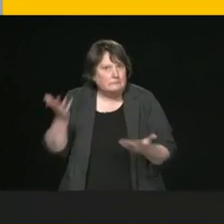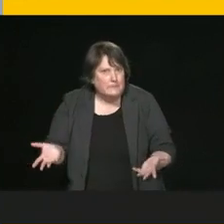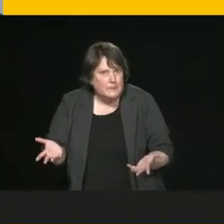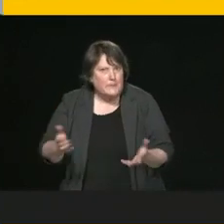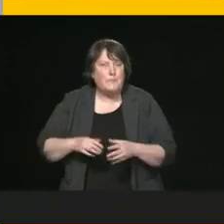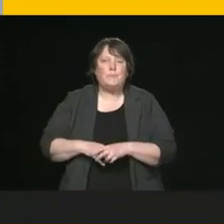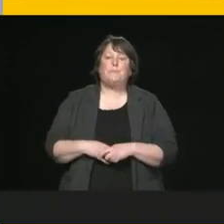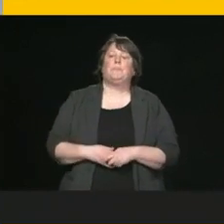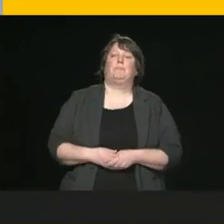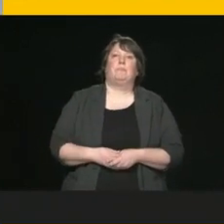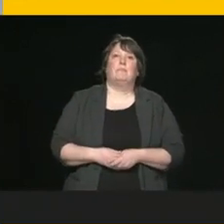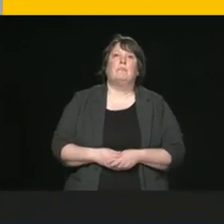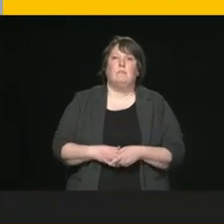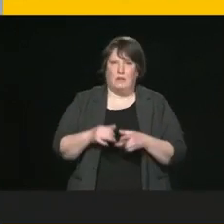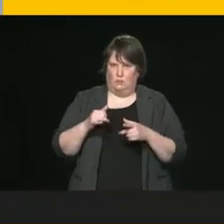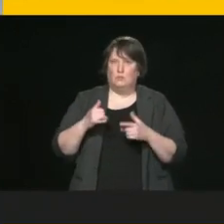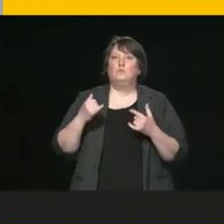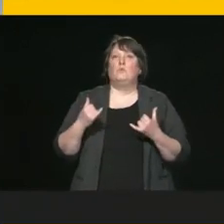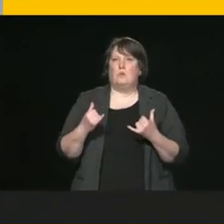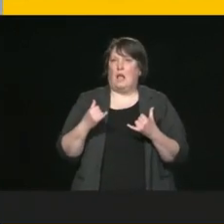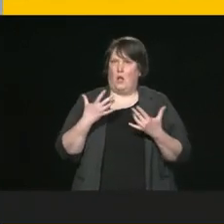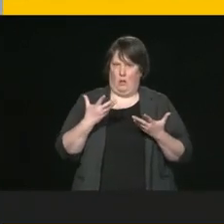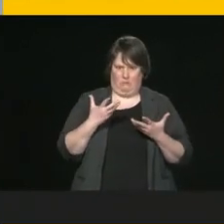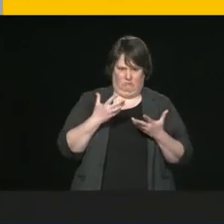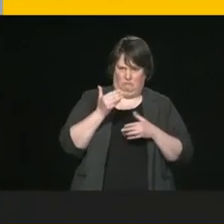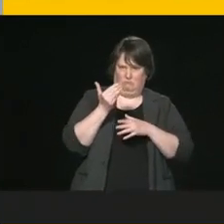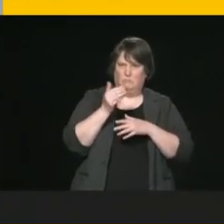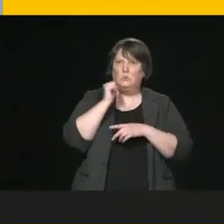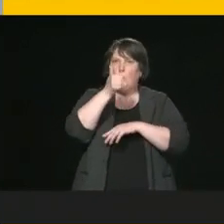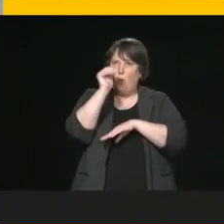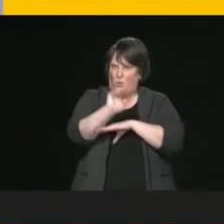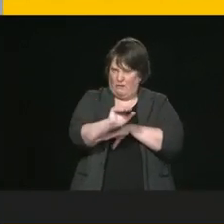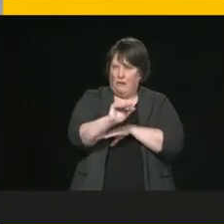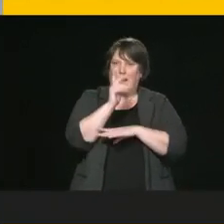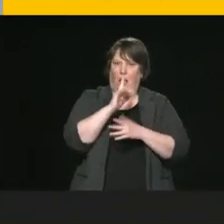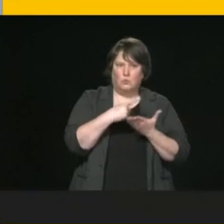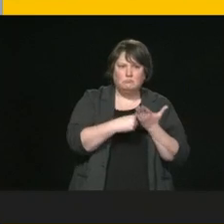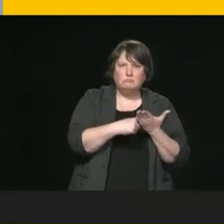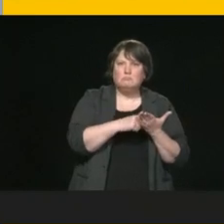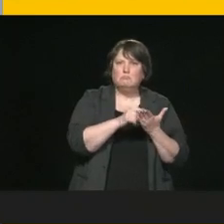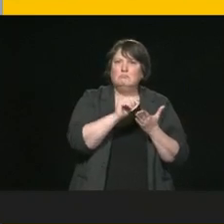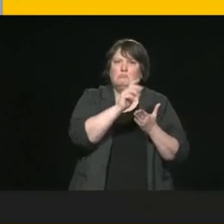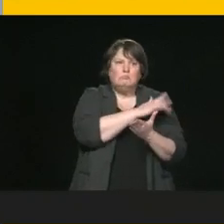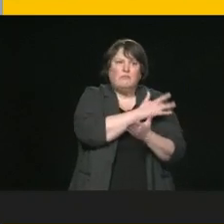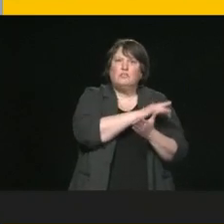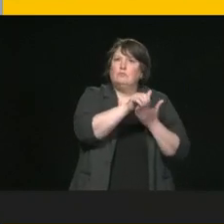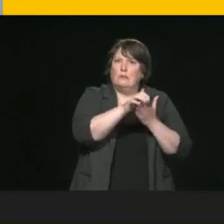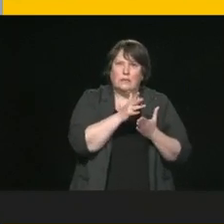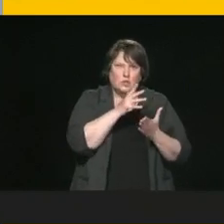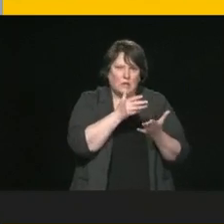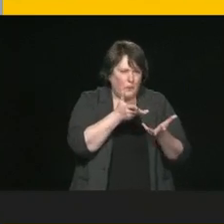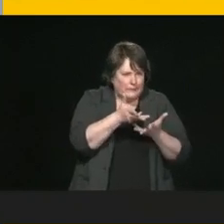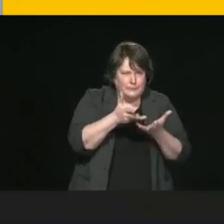THE MOST VULNERABLE TO COVID-19. I'LL BE ADDRESSING THIS WITH